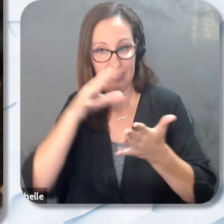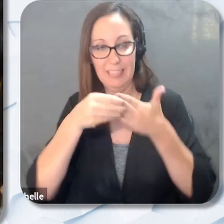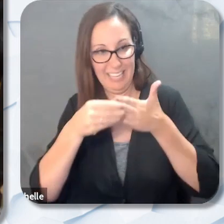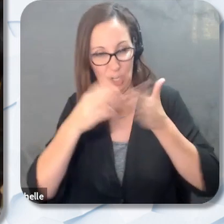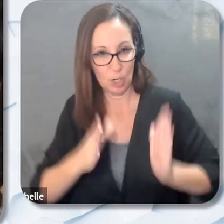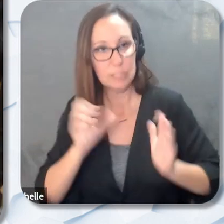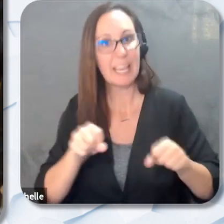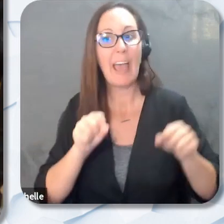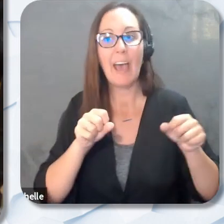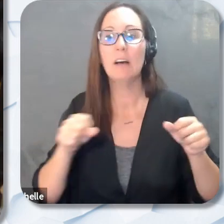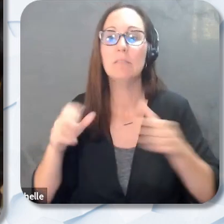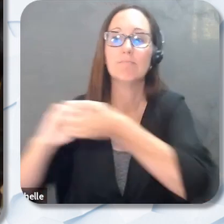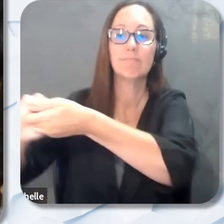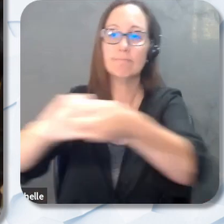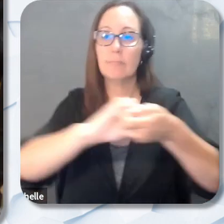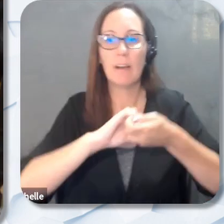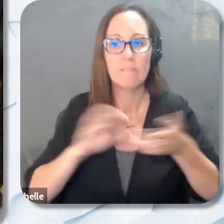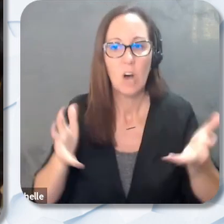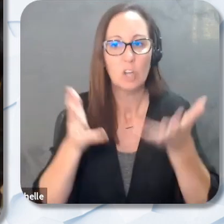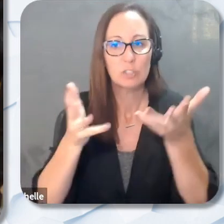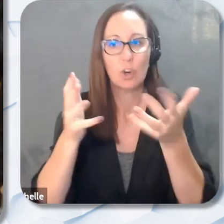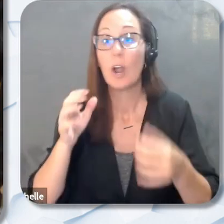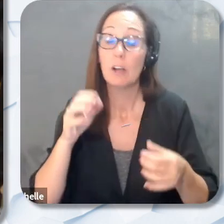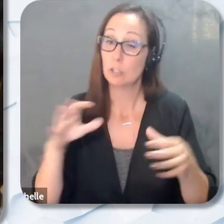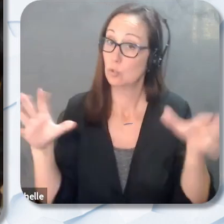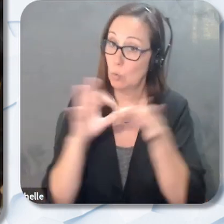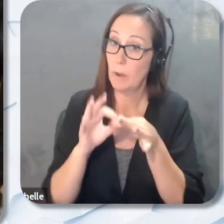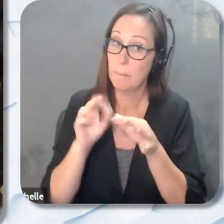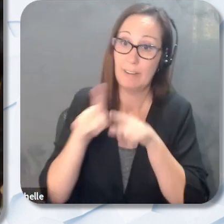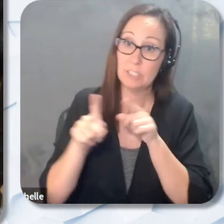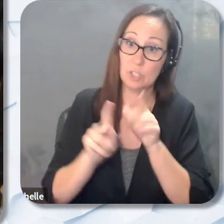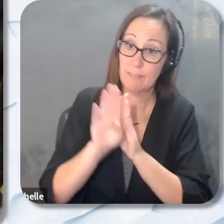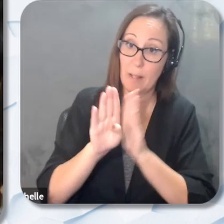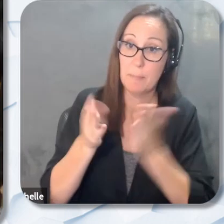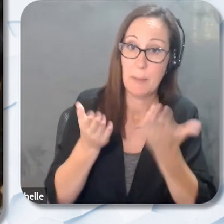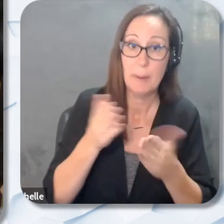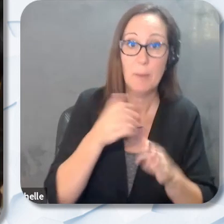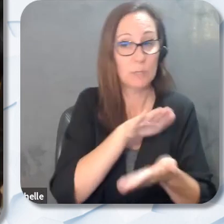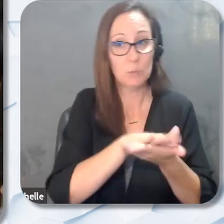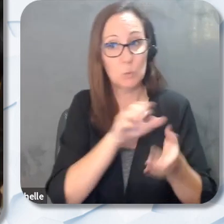so this might include. Joint professional development that has preschool teachers included